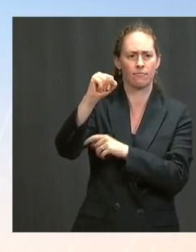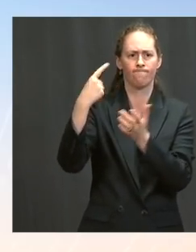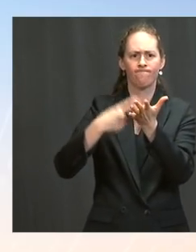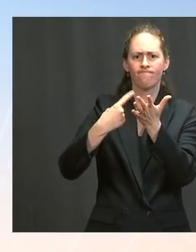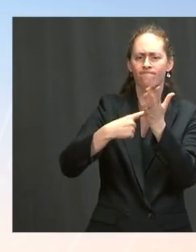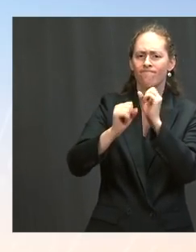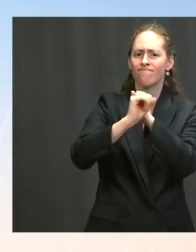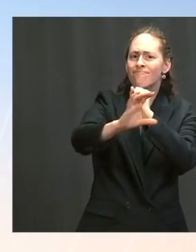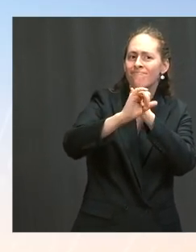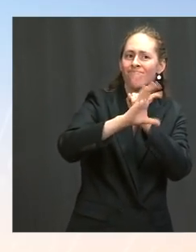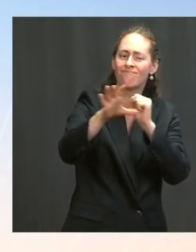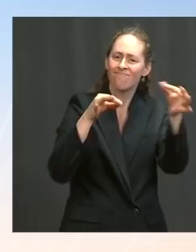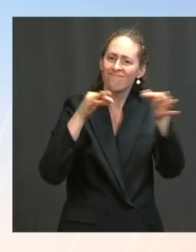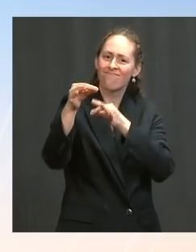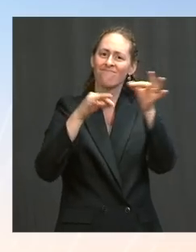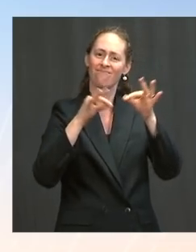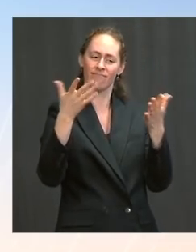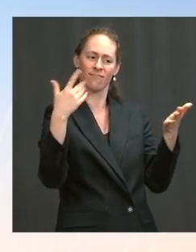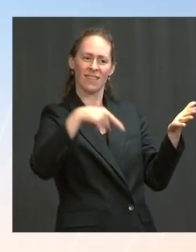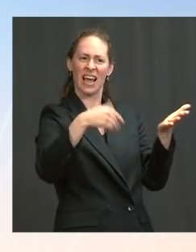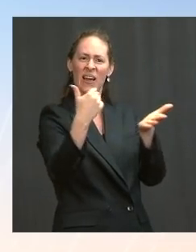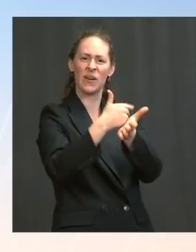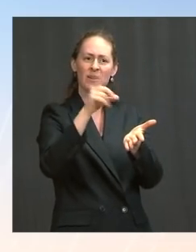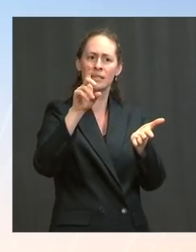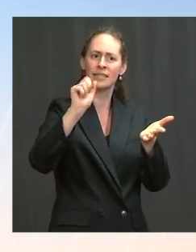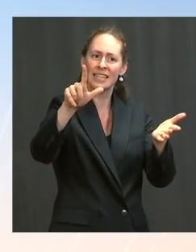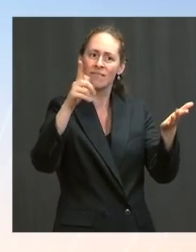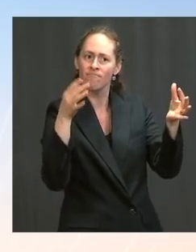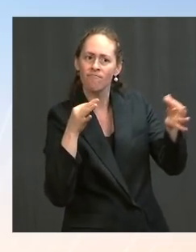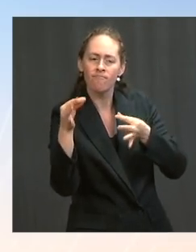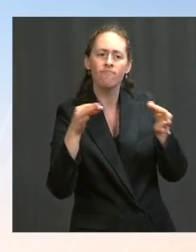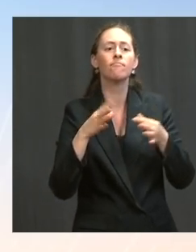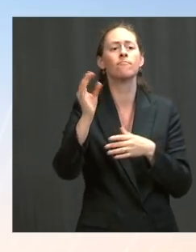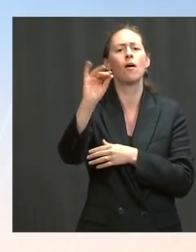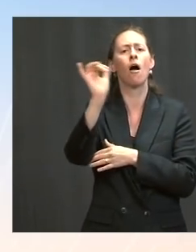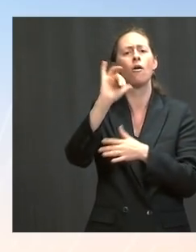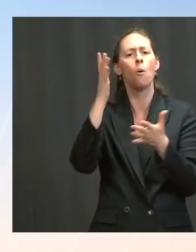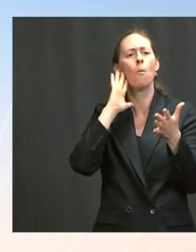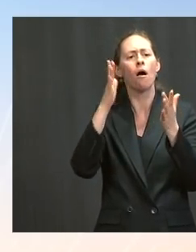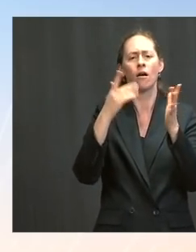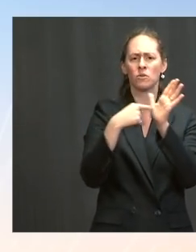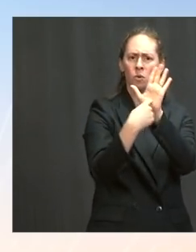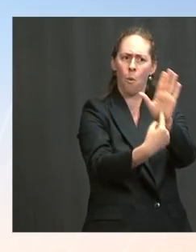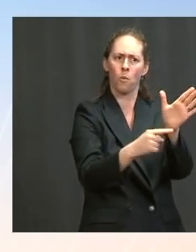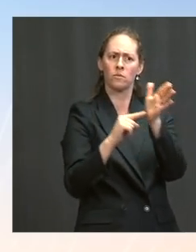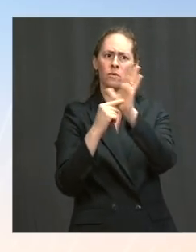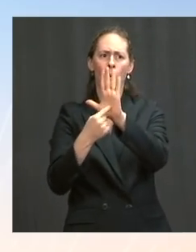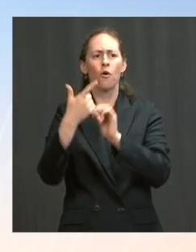And he's also going to continue to make the case for his American Families Plan, which we're also fighting to pass through